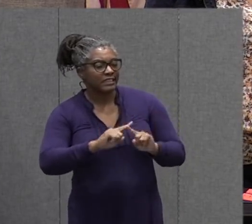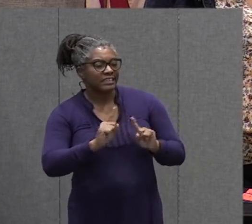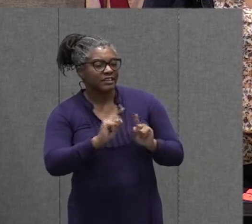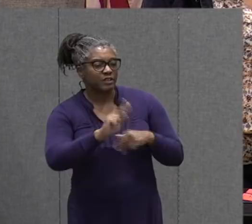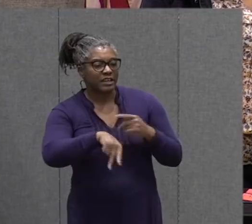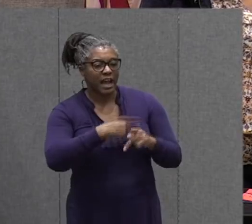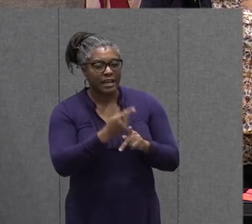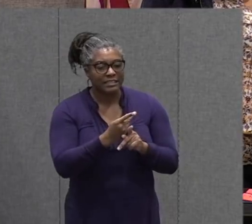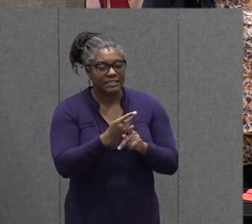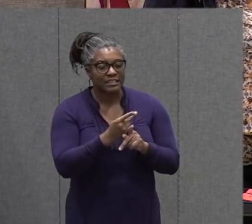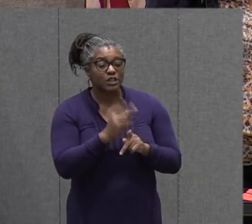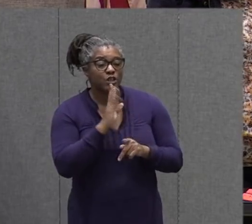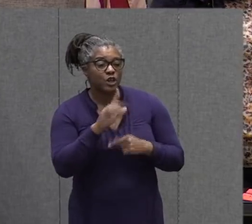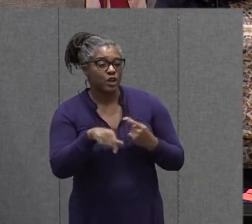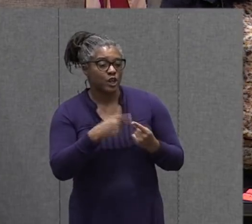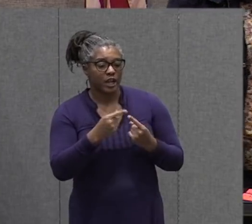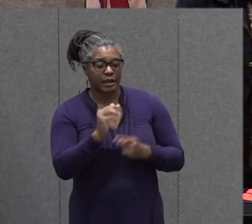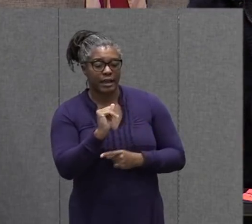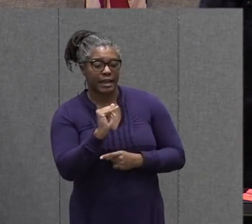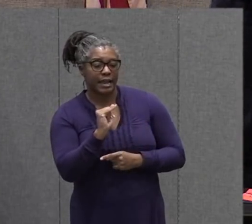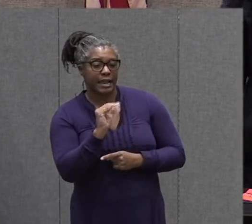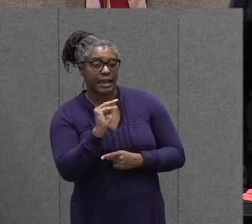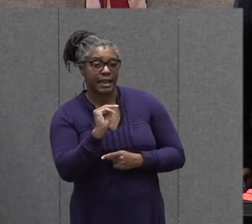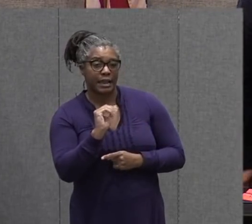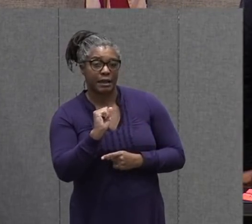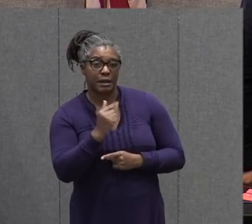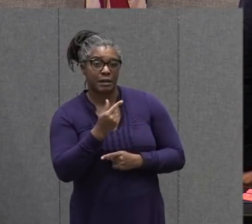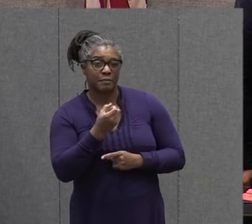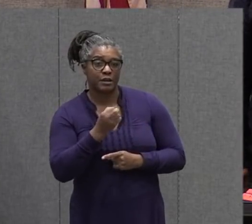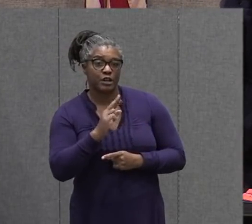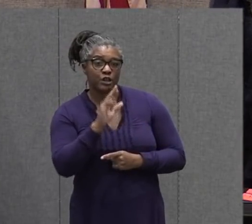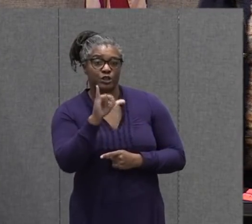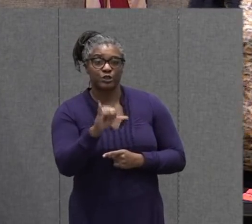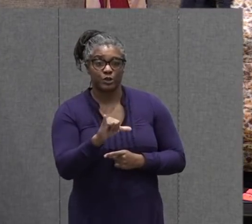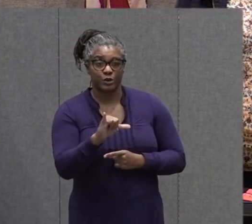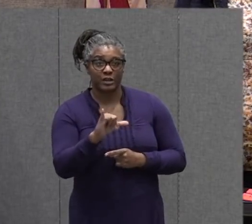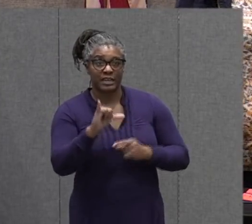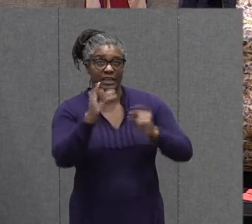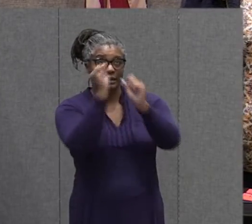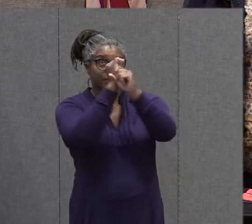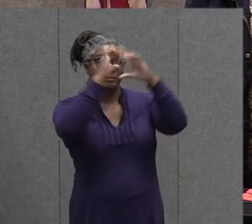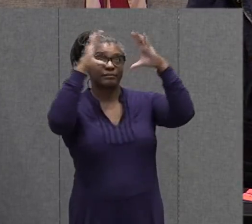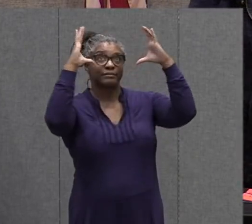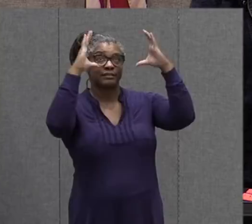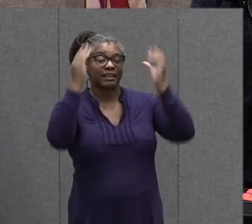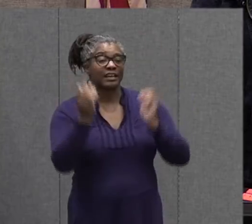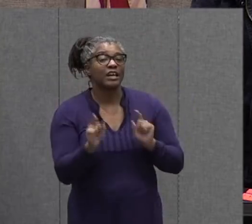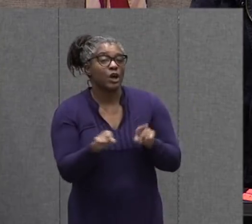And the most important thing, baking. [Miss Garcia] Yes. [Miss Martindale] without an oven. [Miss Garcia] Yes.